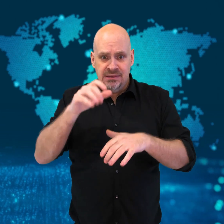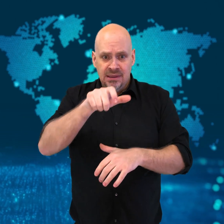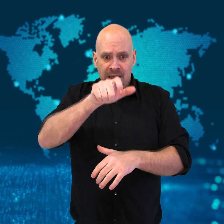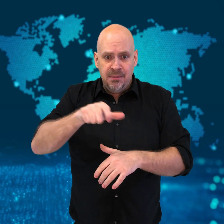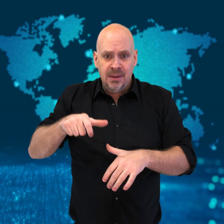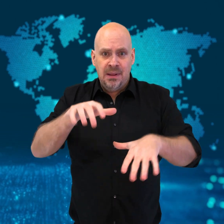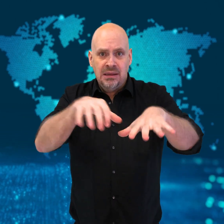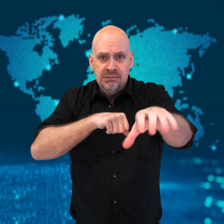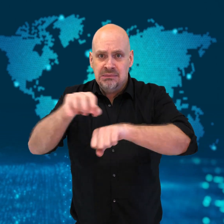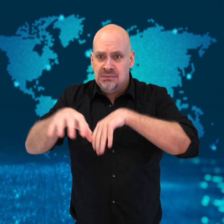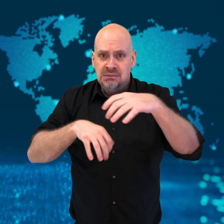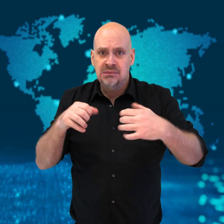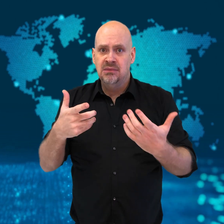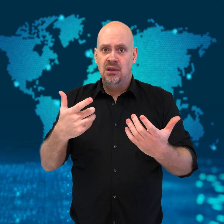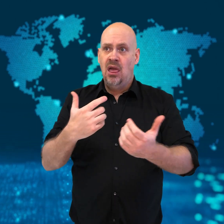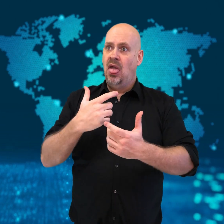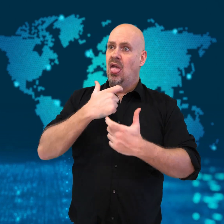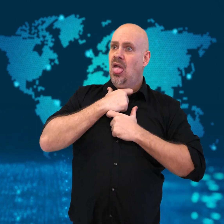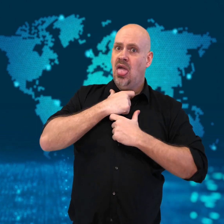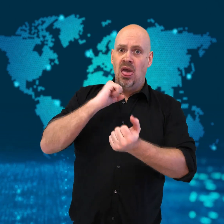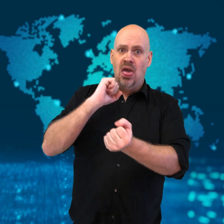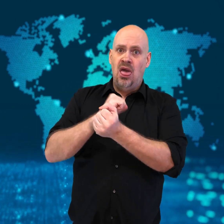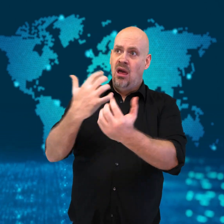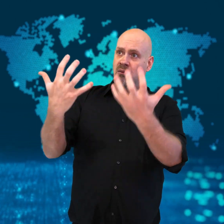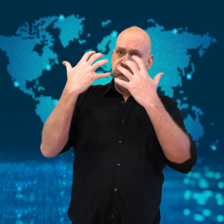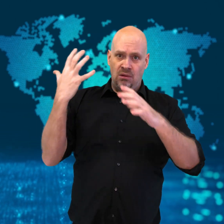trapped by the debris.